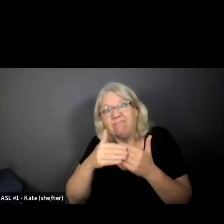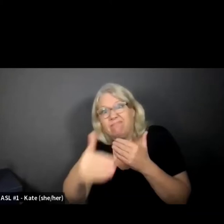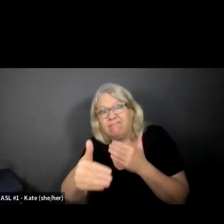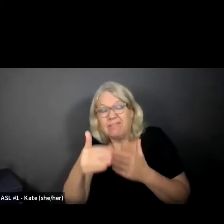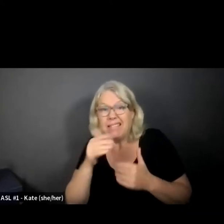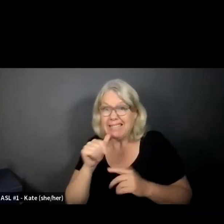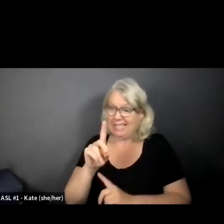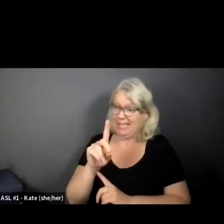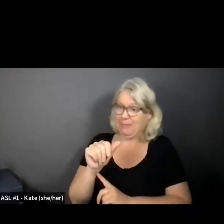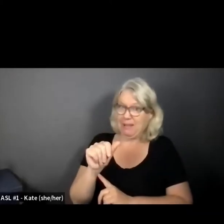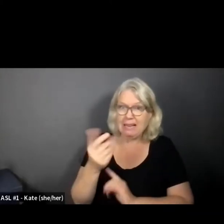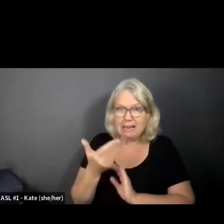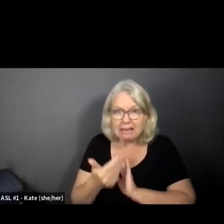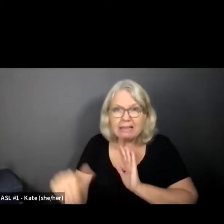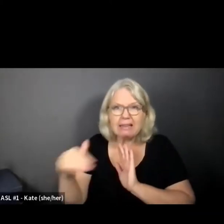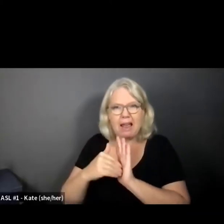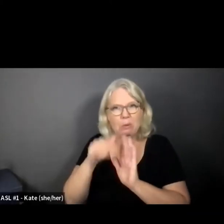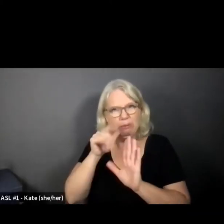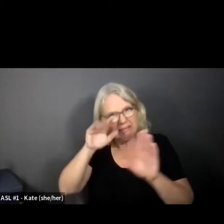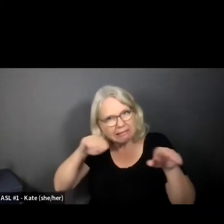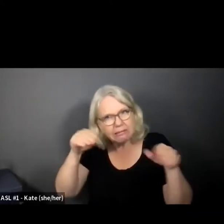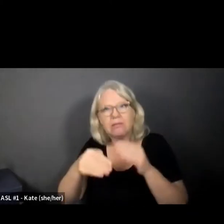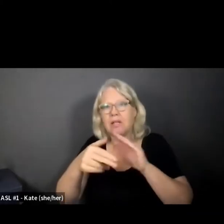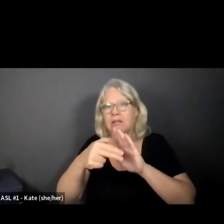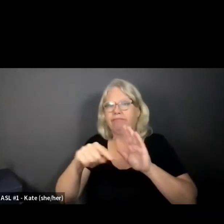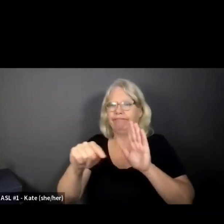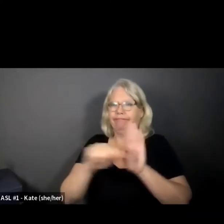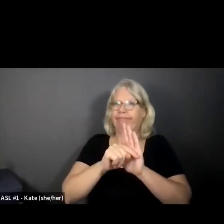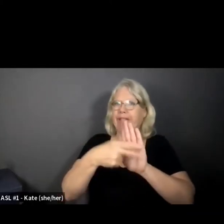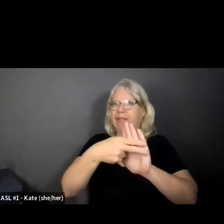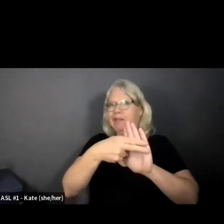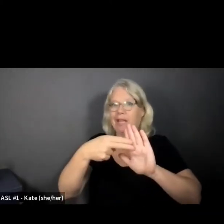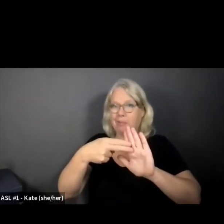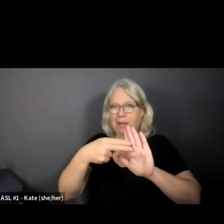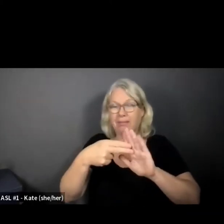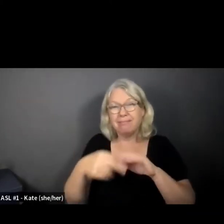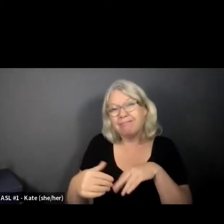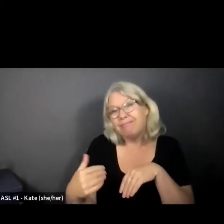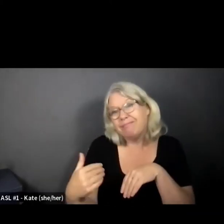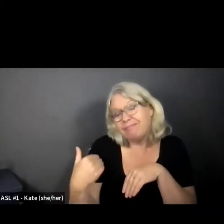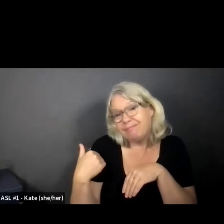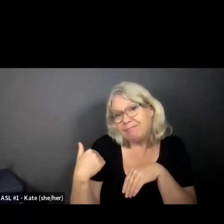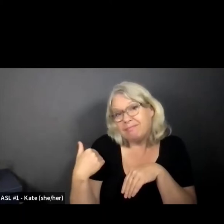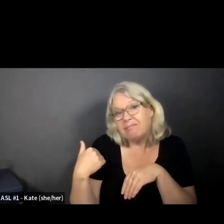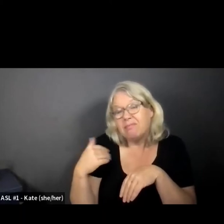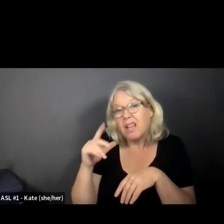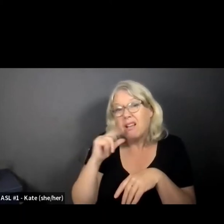AS WE SAW IN THE RECENT HEARTBREAKING DECISION FROM THE SUPREME COURT IN WARD WHICH INVOLVED